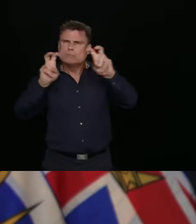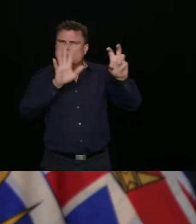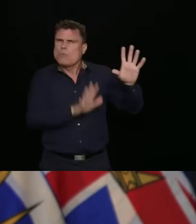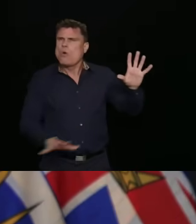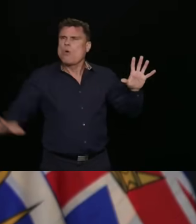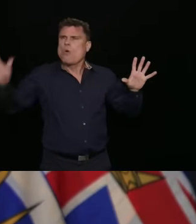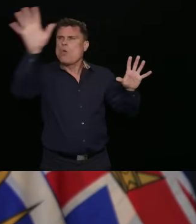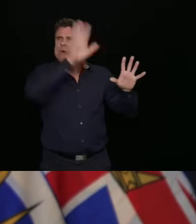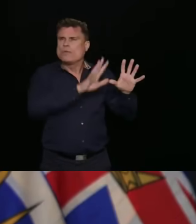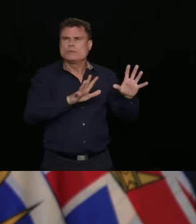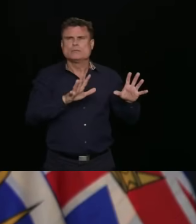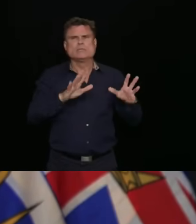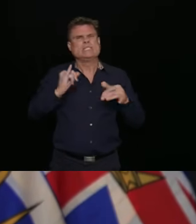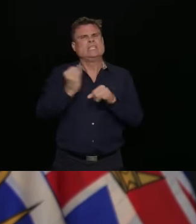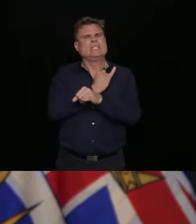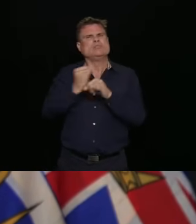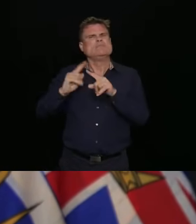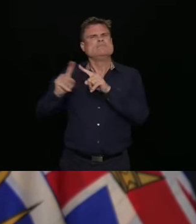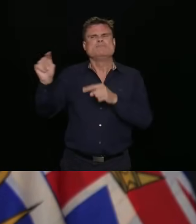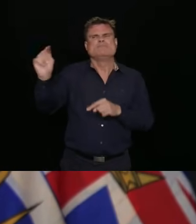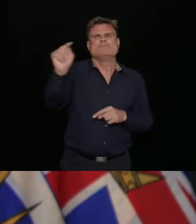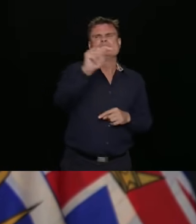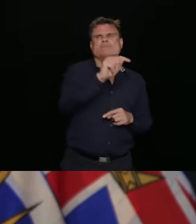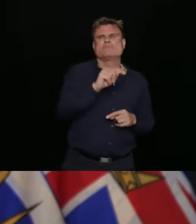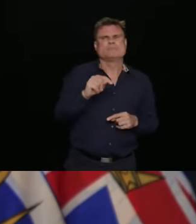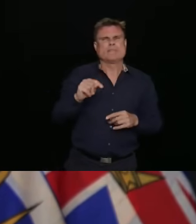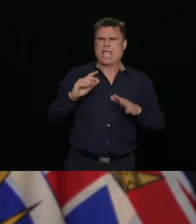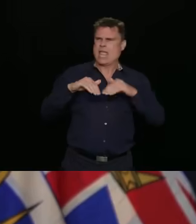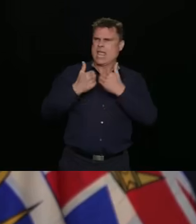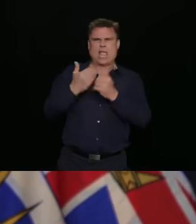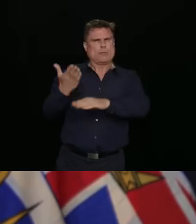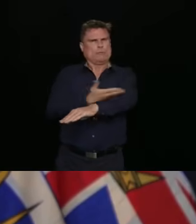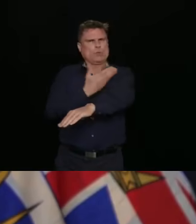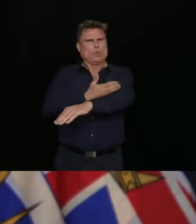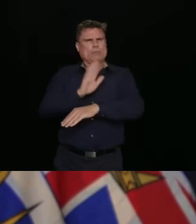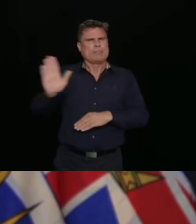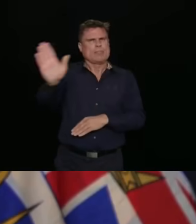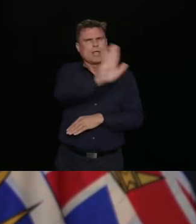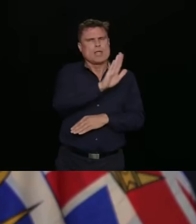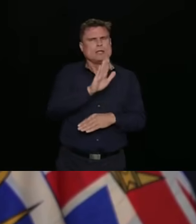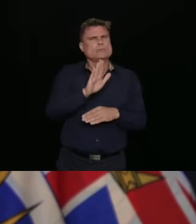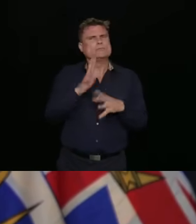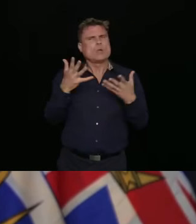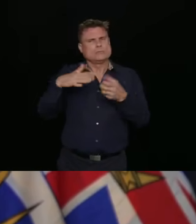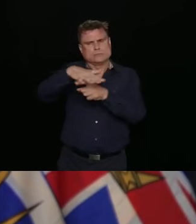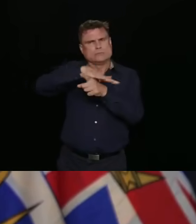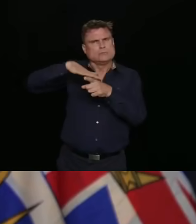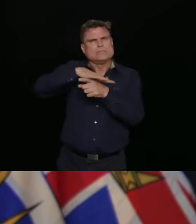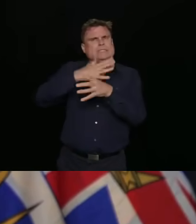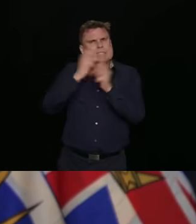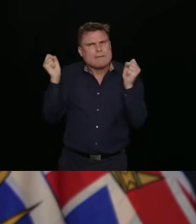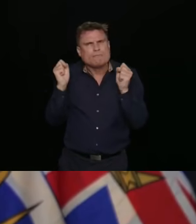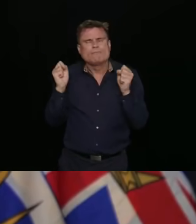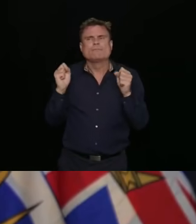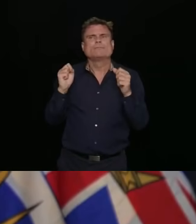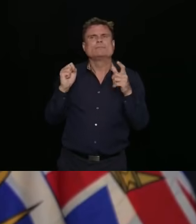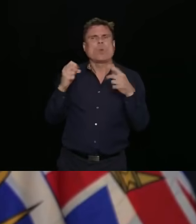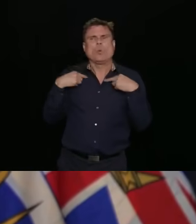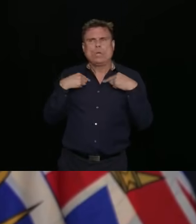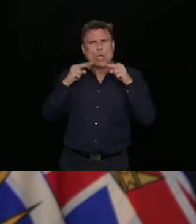Over the next six to nine months our goal is procedure masks, 58.9 million, N95